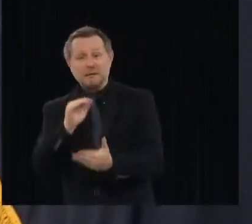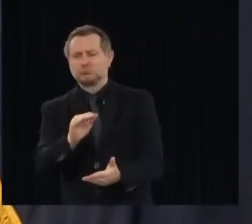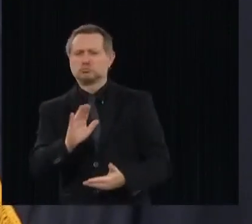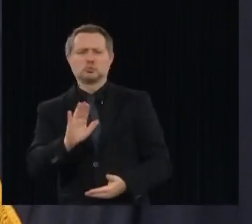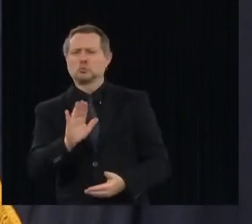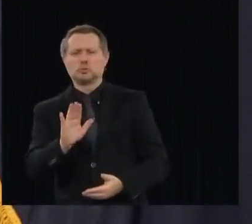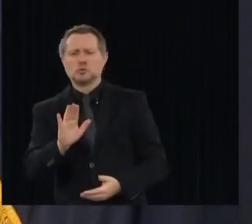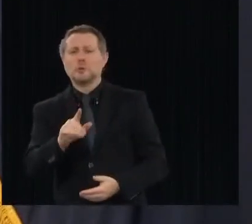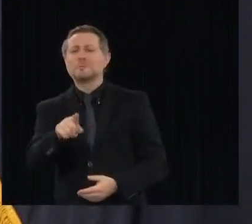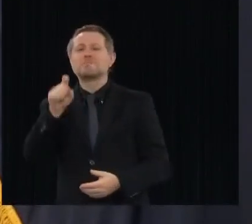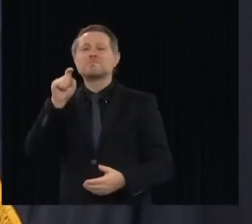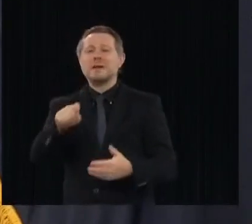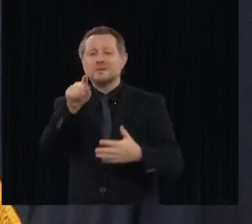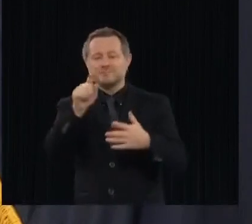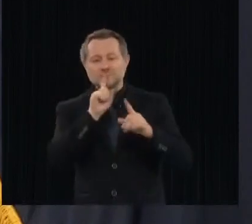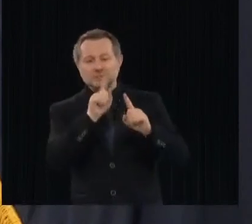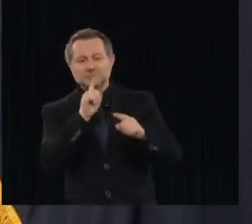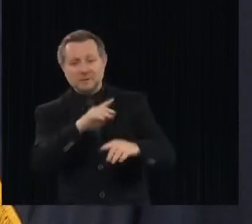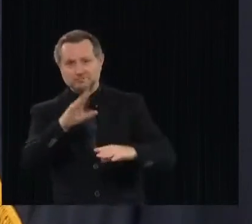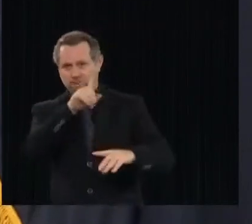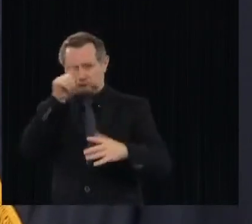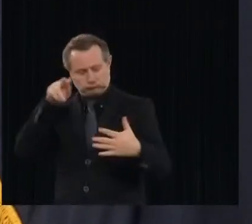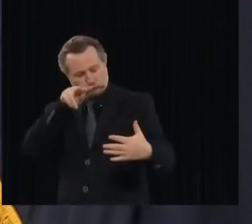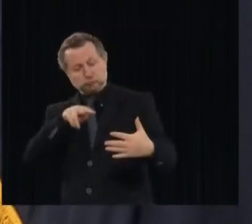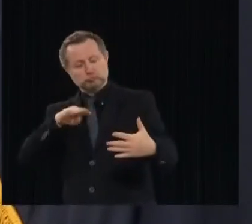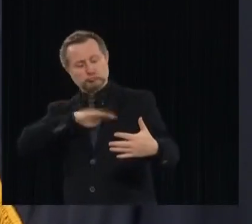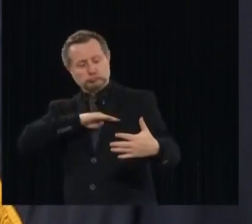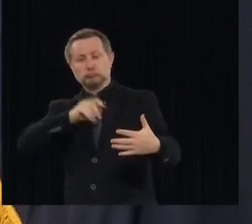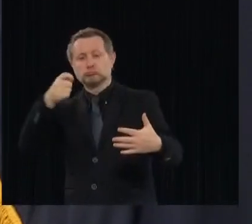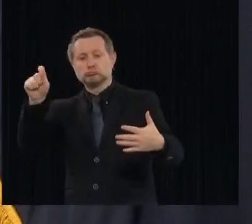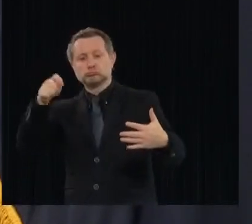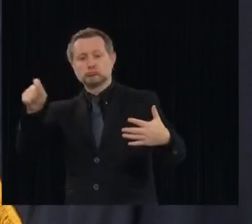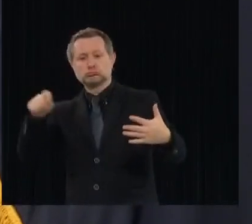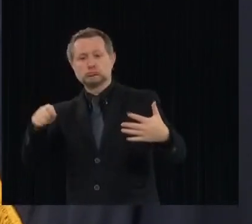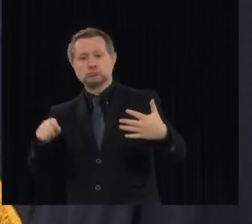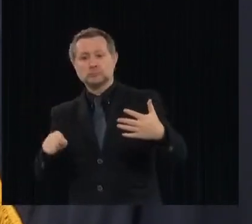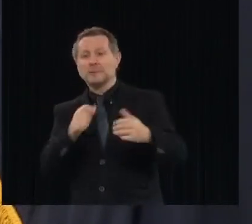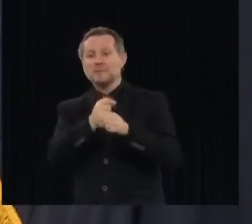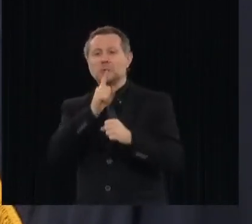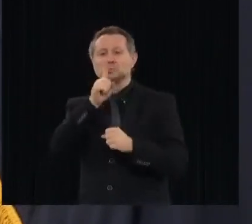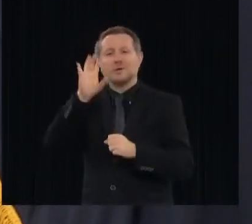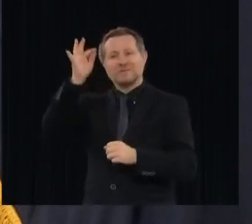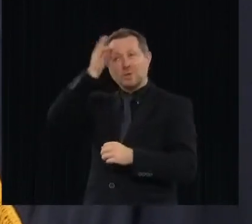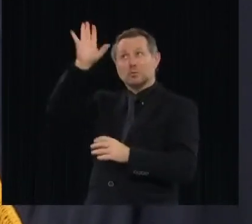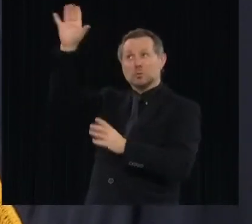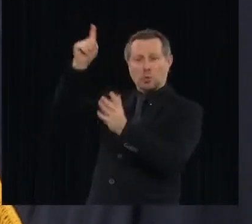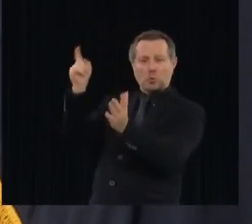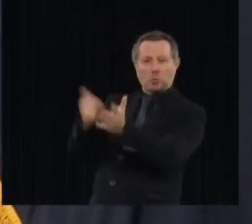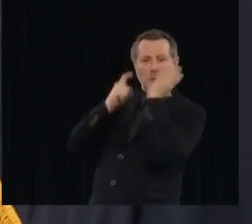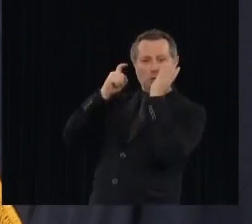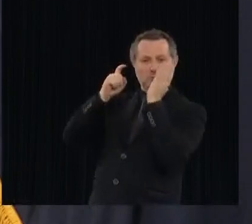JUST BECAUSE YOU APPLY DOESN'T MEAN YOU NECESSARILY